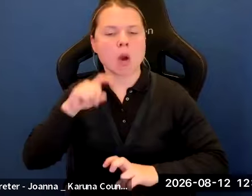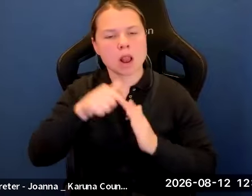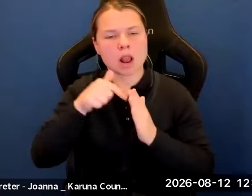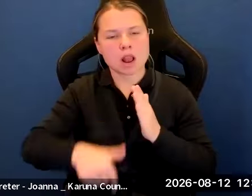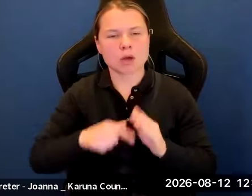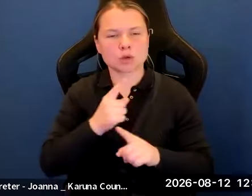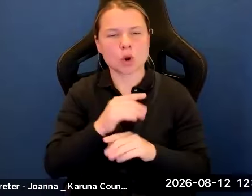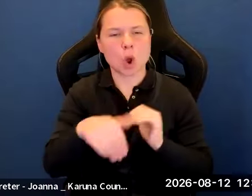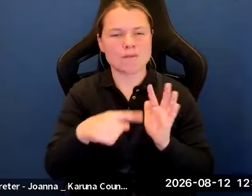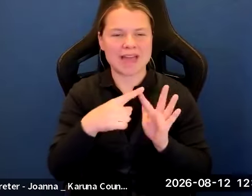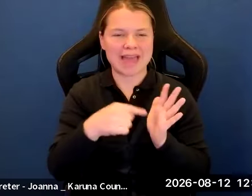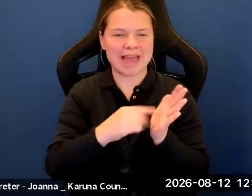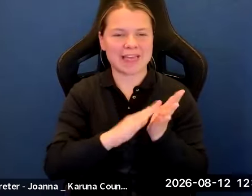the university if you need specific - if you're doing